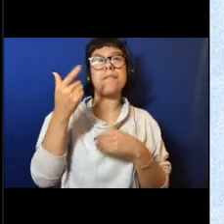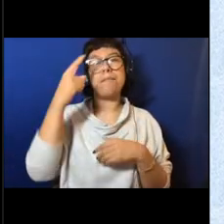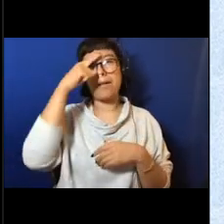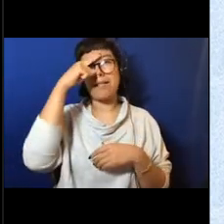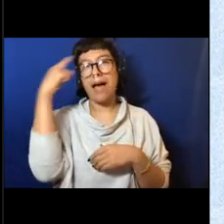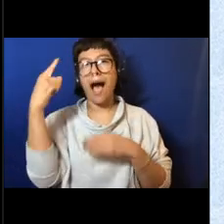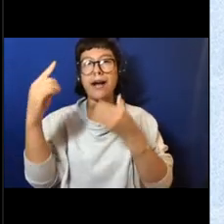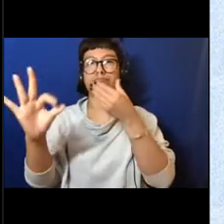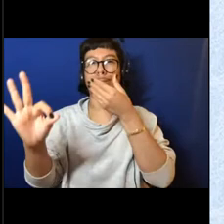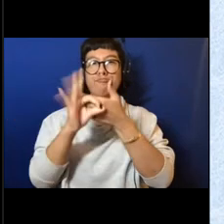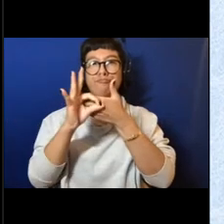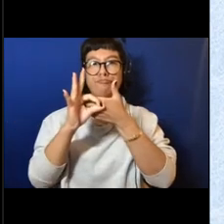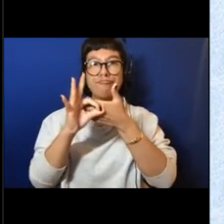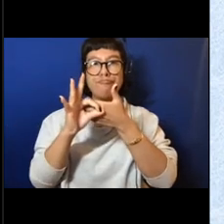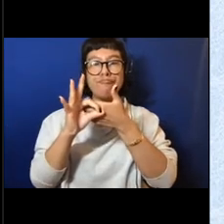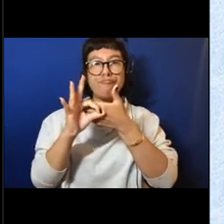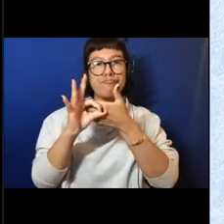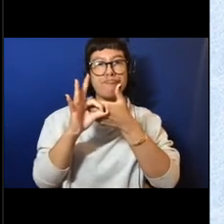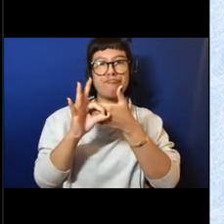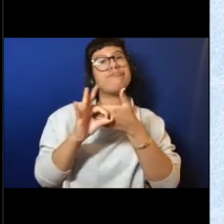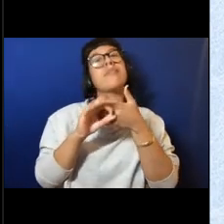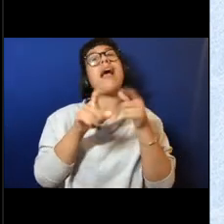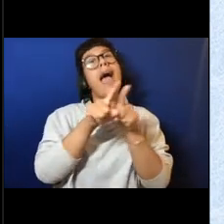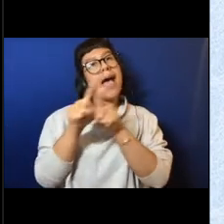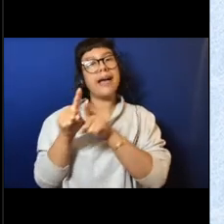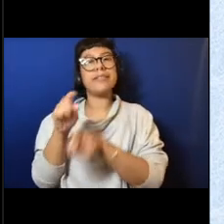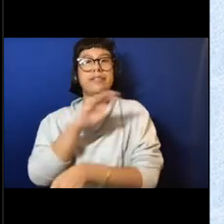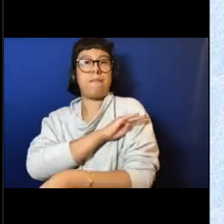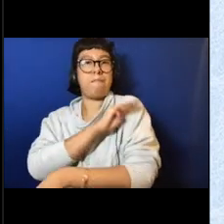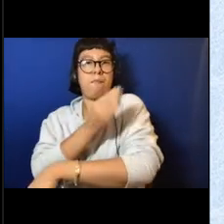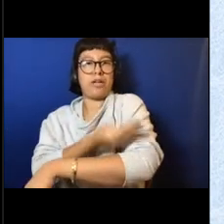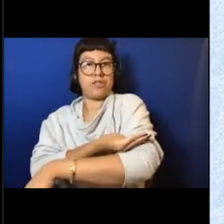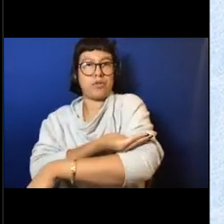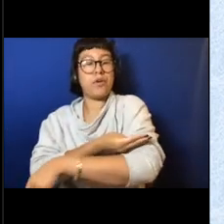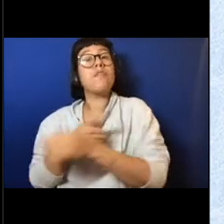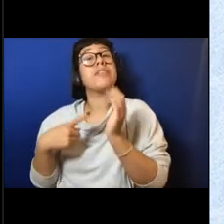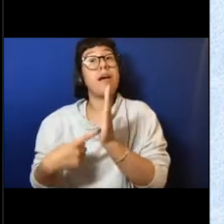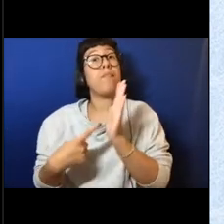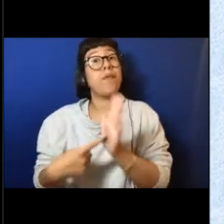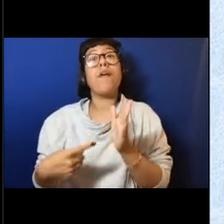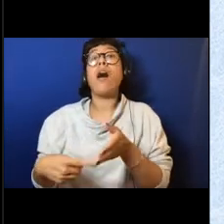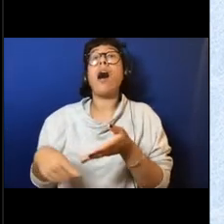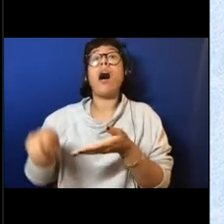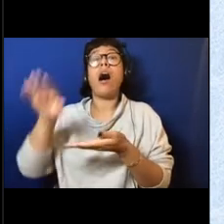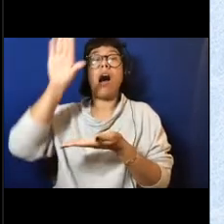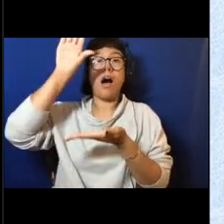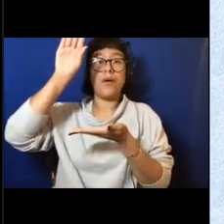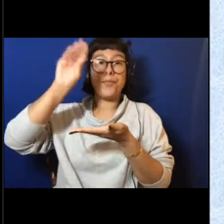that they use to attach to a surface. So they sink down and they're attached to adult oysters,